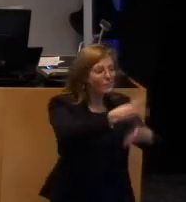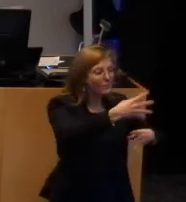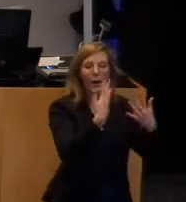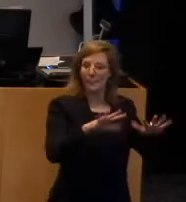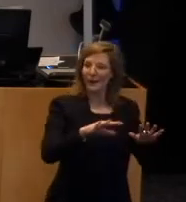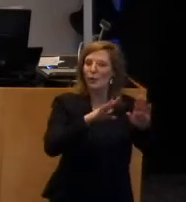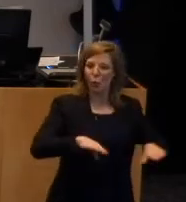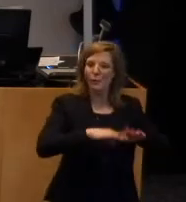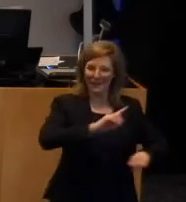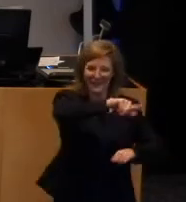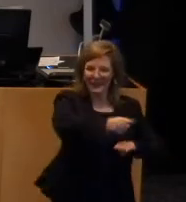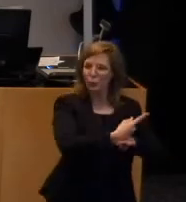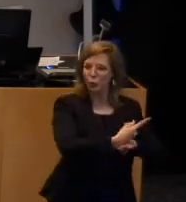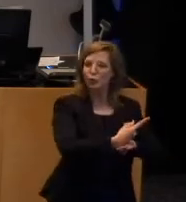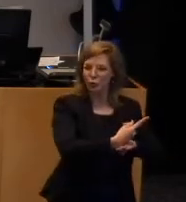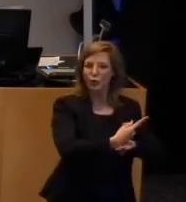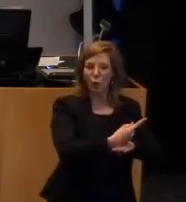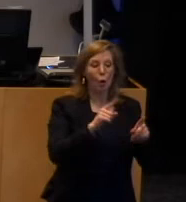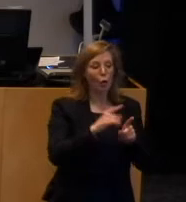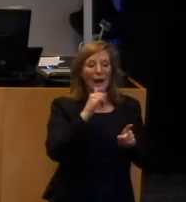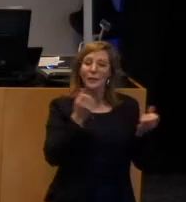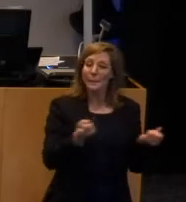And they were asked to perform a think aloud process.